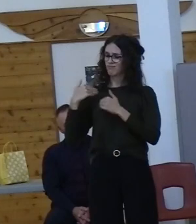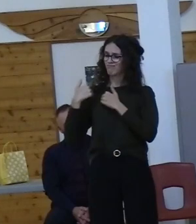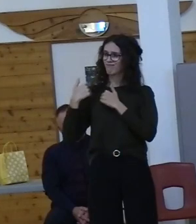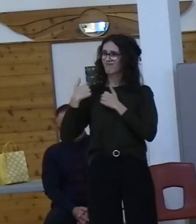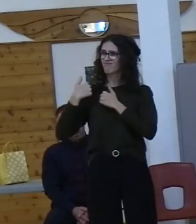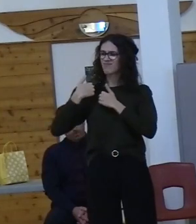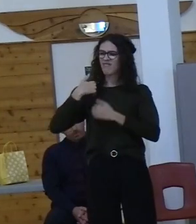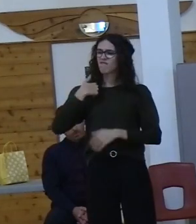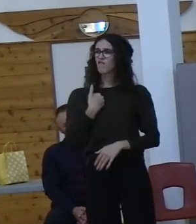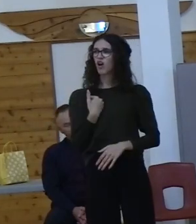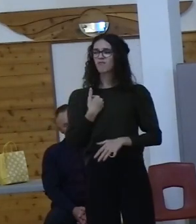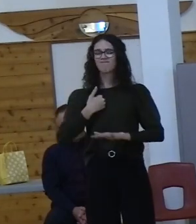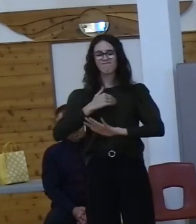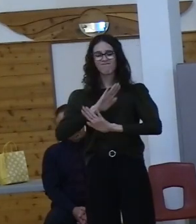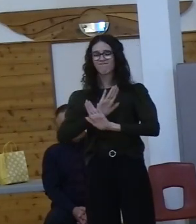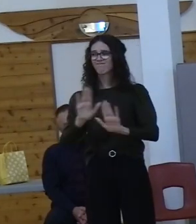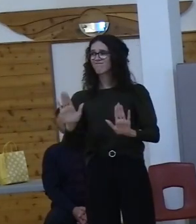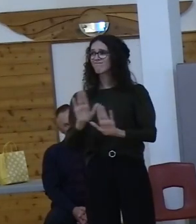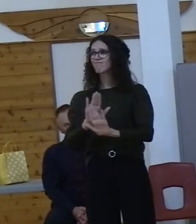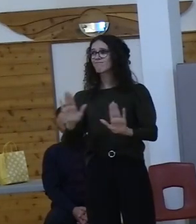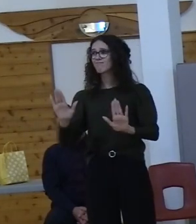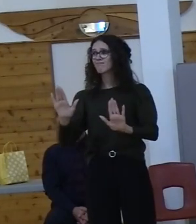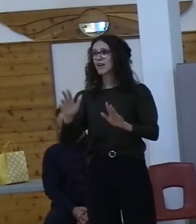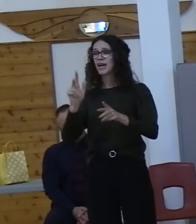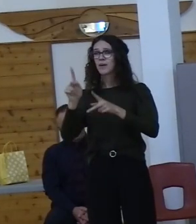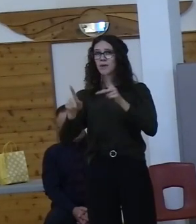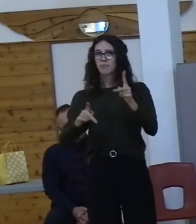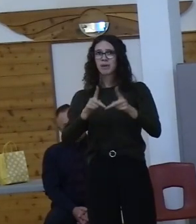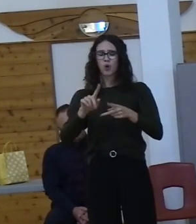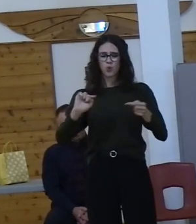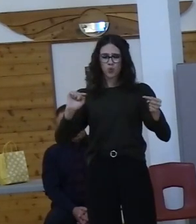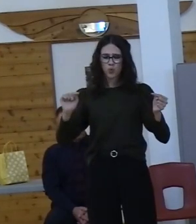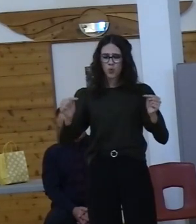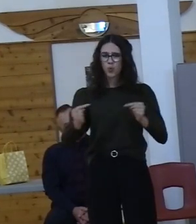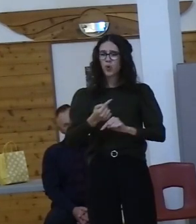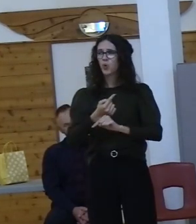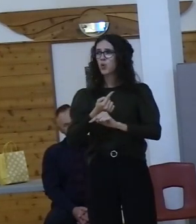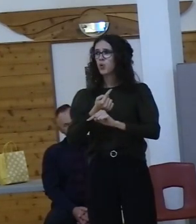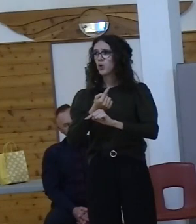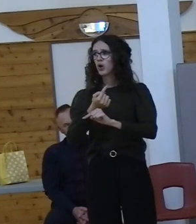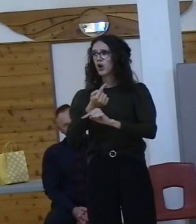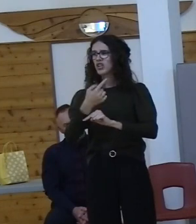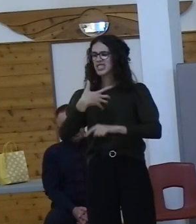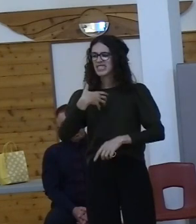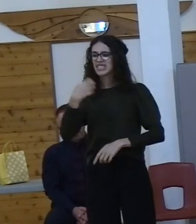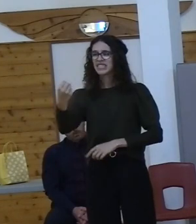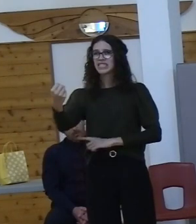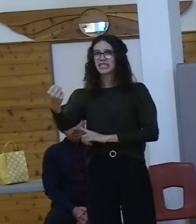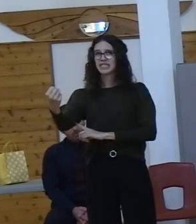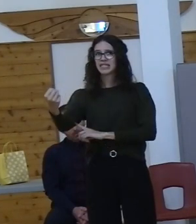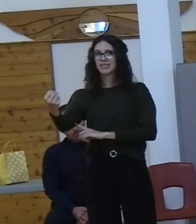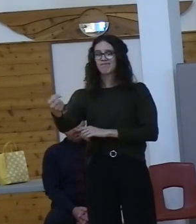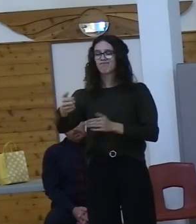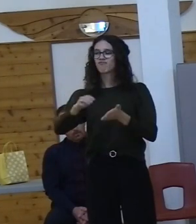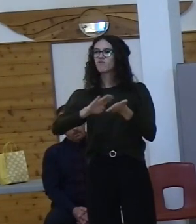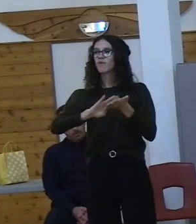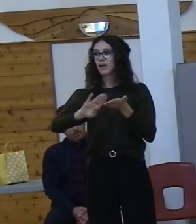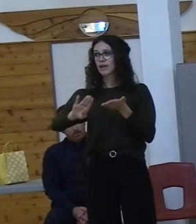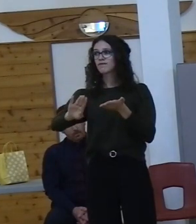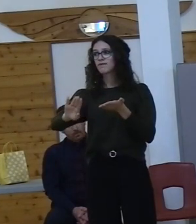And I learned to forgive all those that harmed me, harmed my family members.